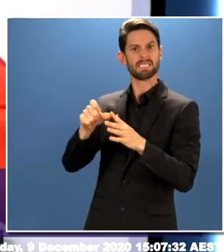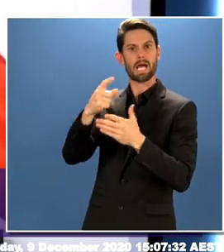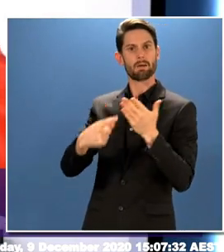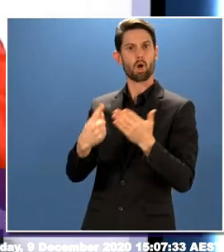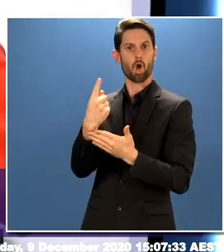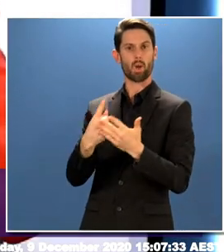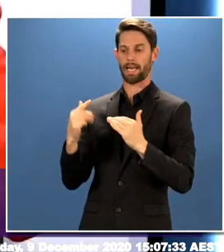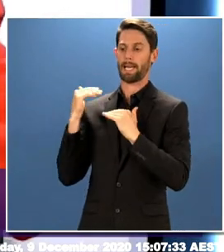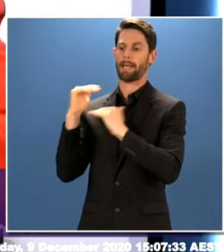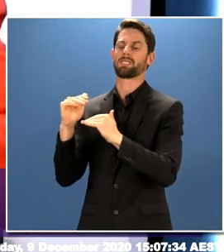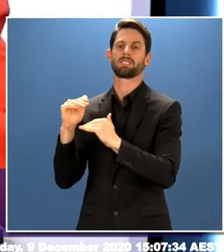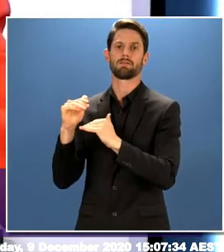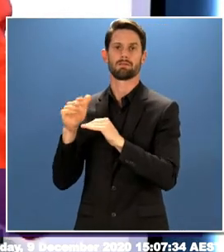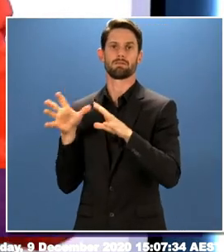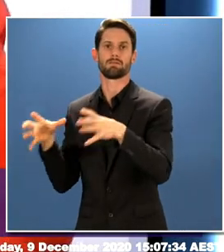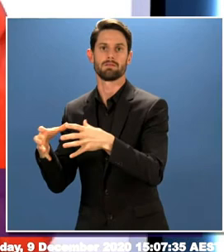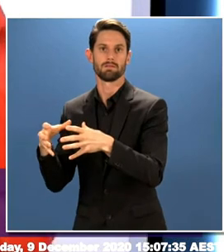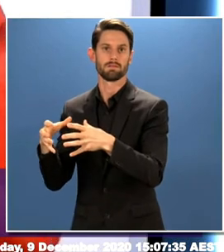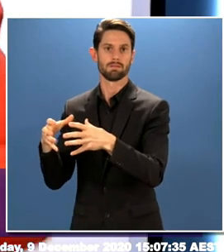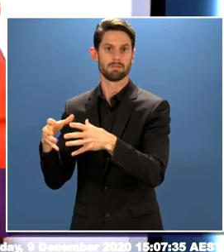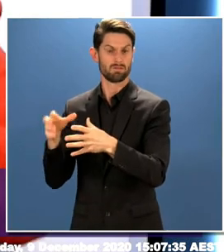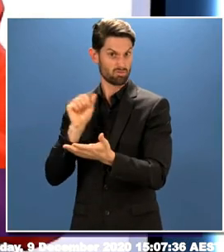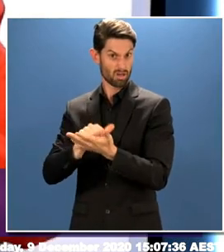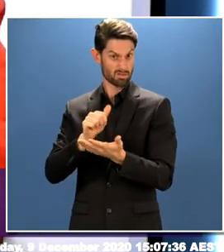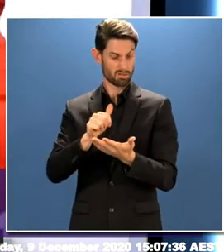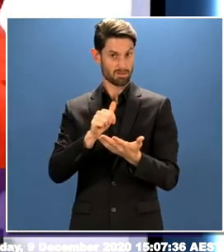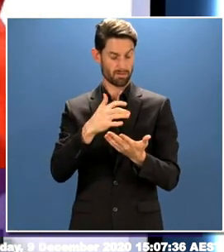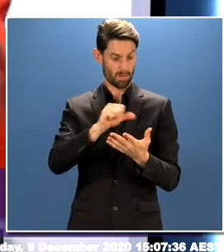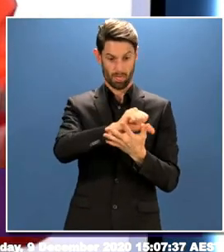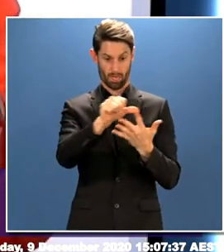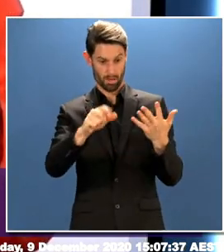Have I, I'm trying to, without getting into the myriad of detail, but just give